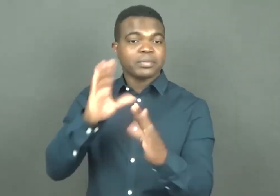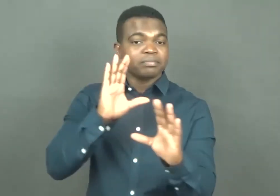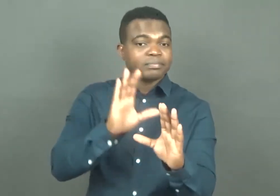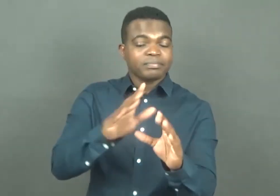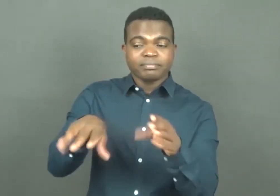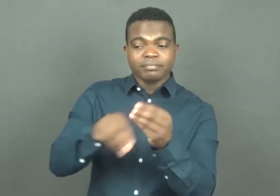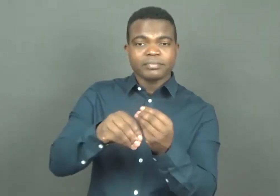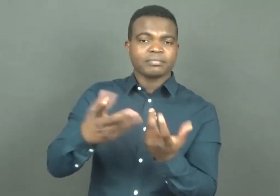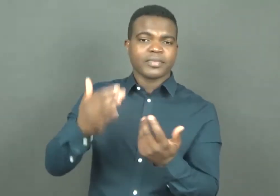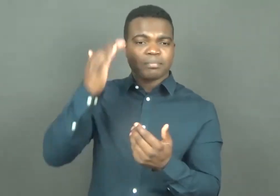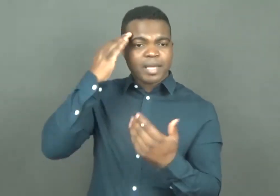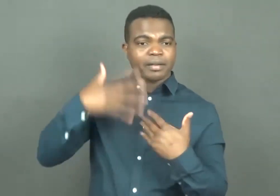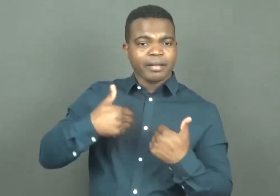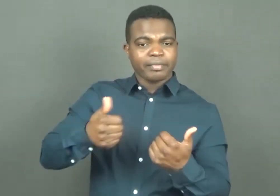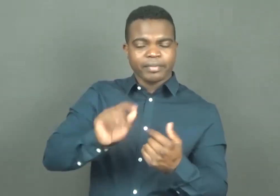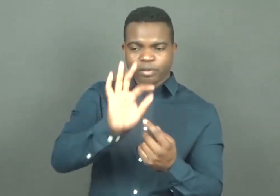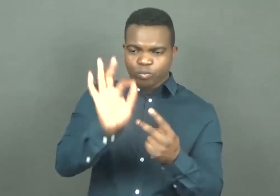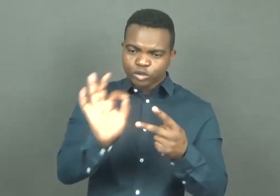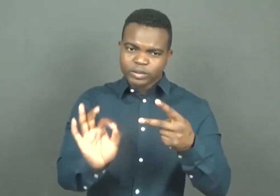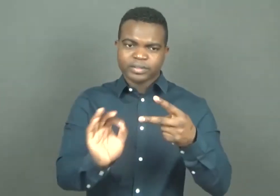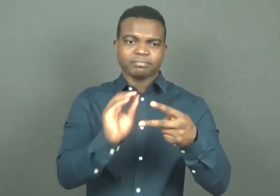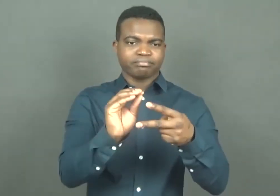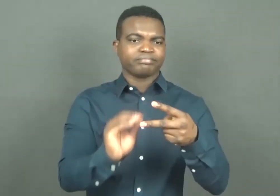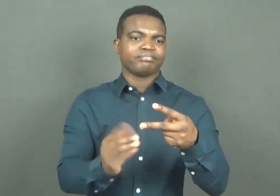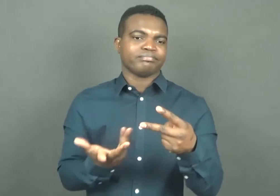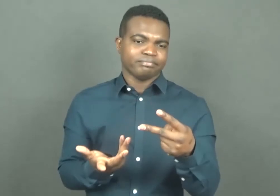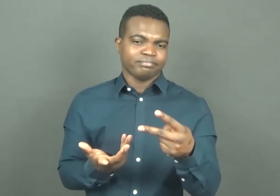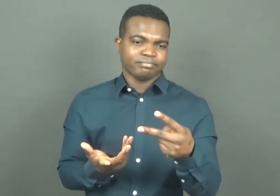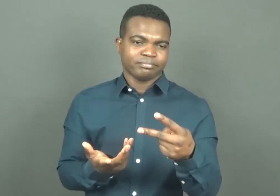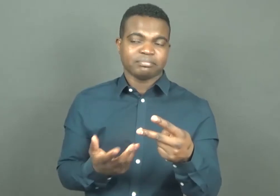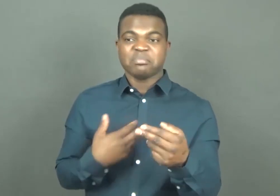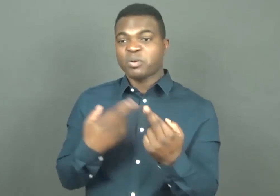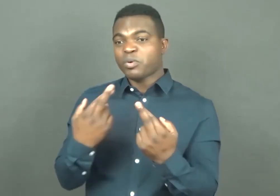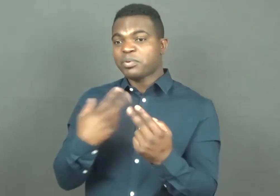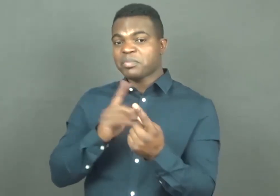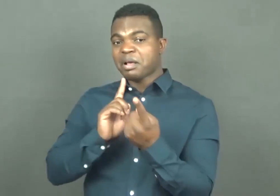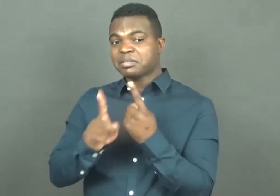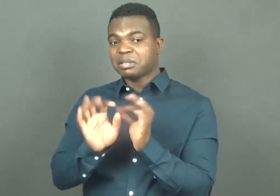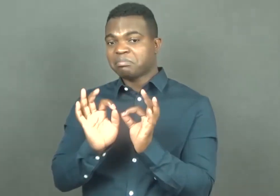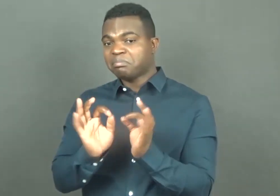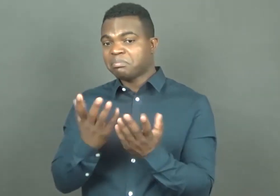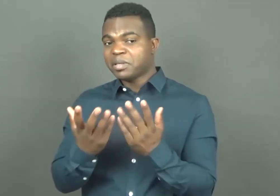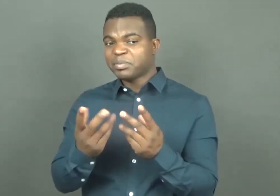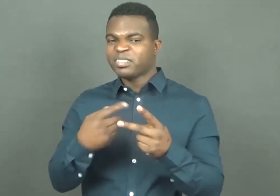disabilities in school. What it meant was that among children in the survey in Nepal,